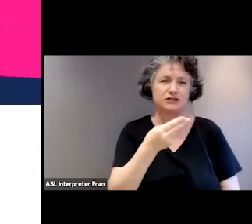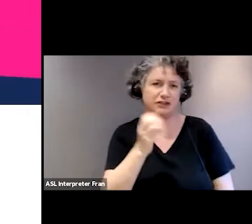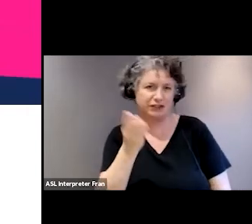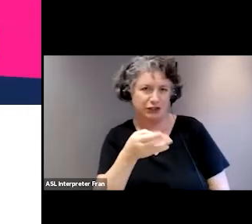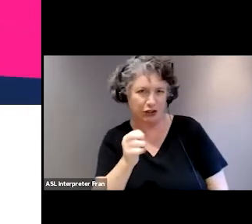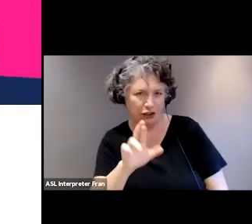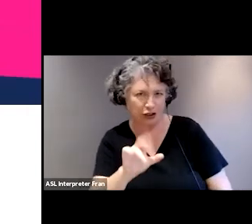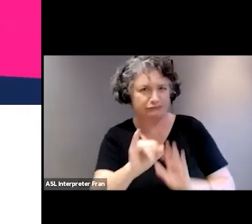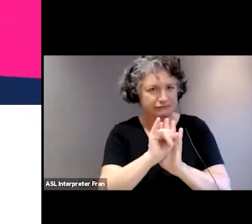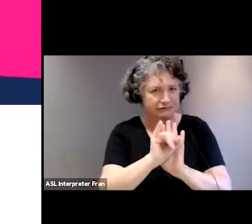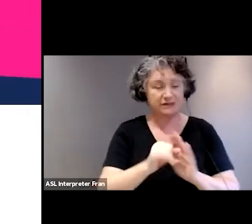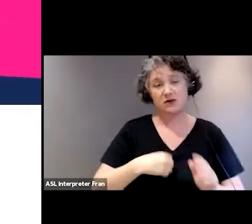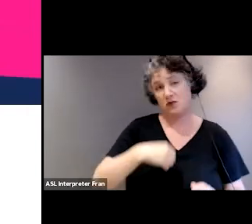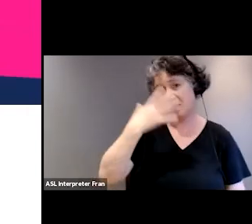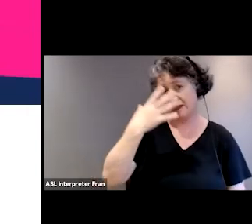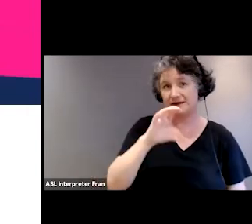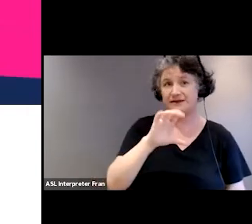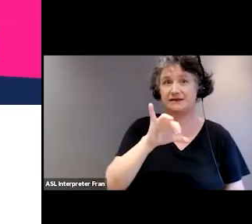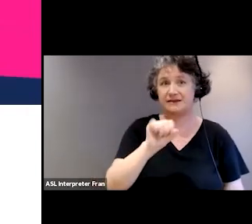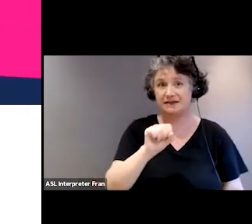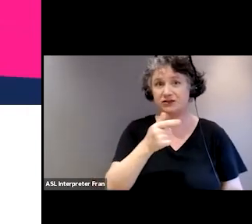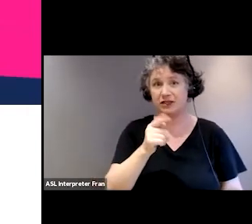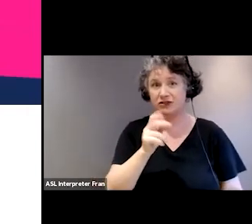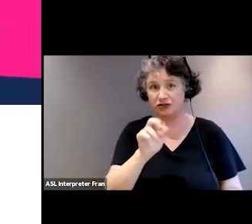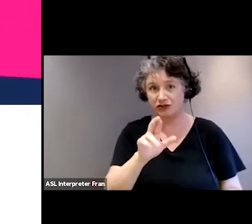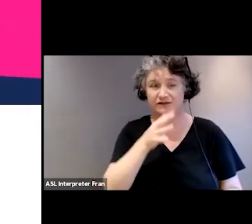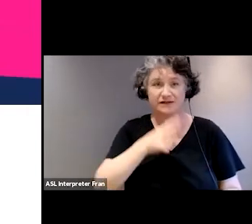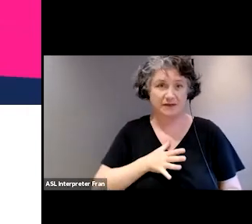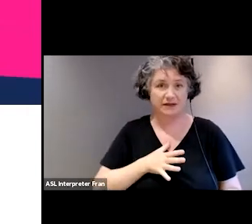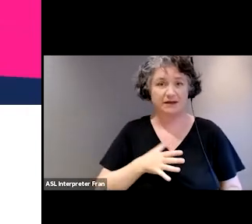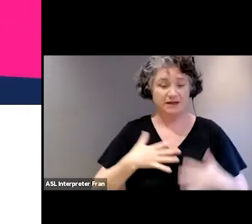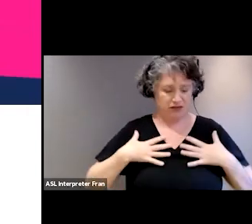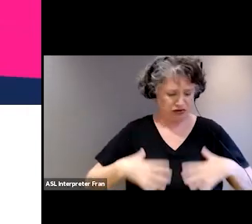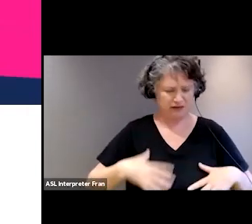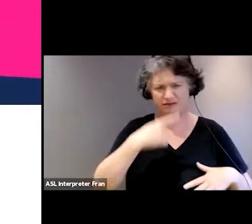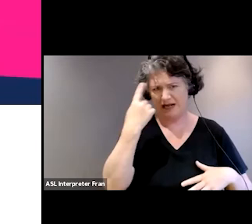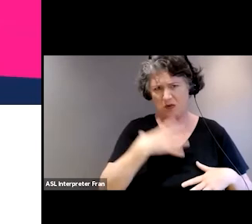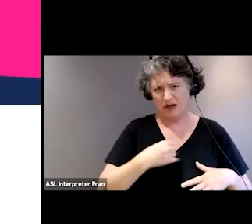Does that look okay, Jess? » JESS PISAREK: That looks great.